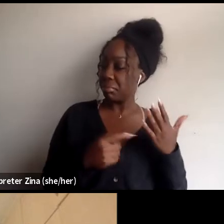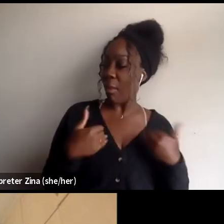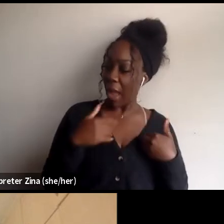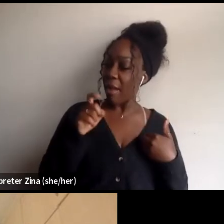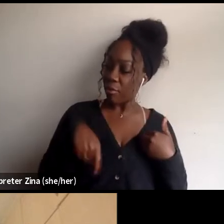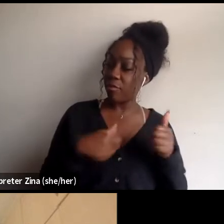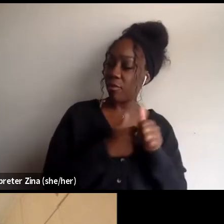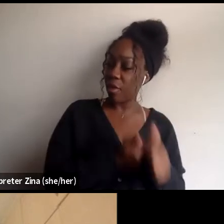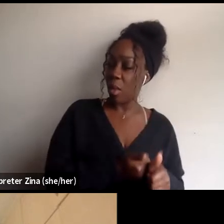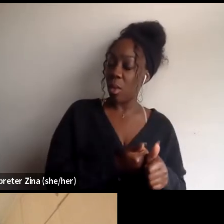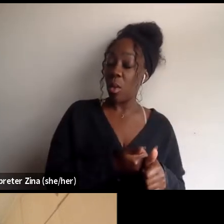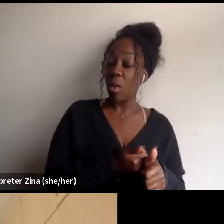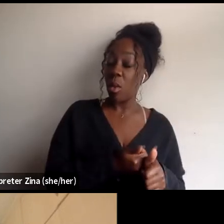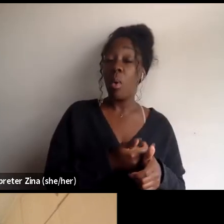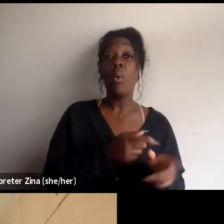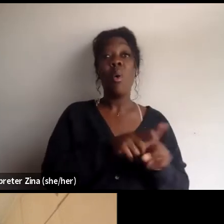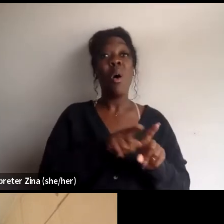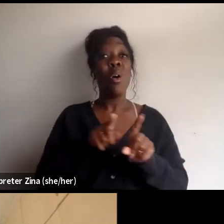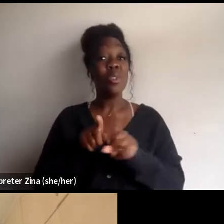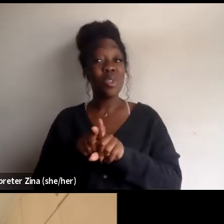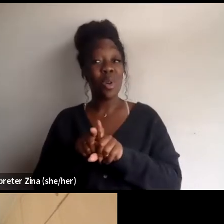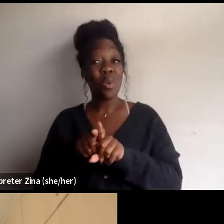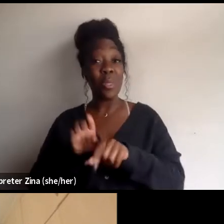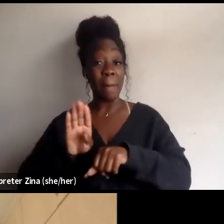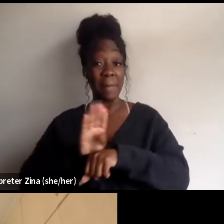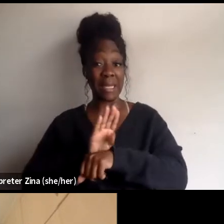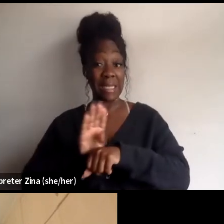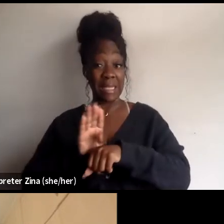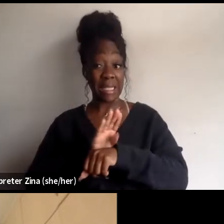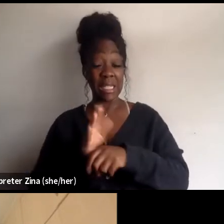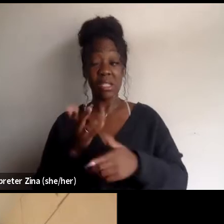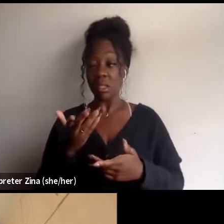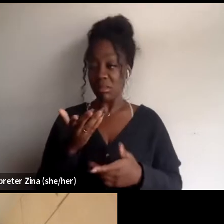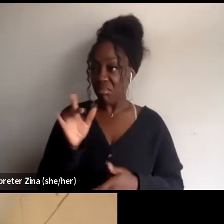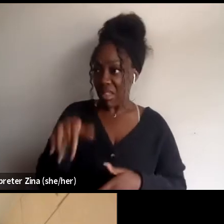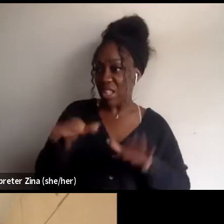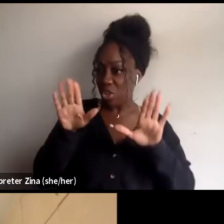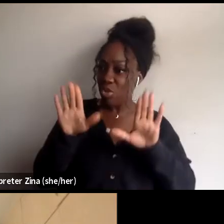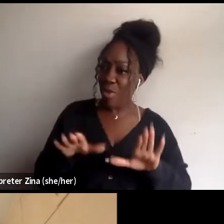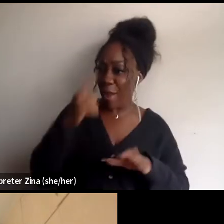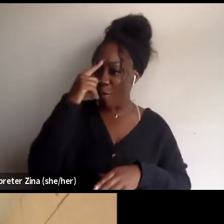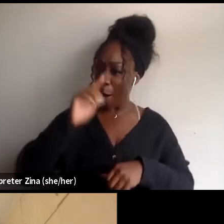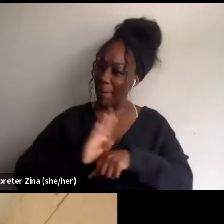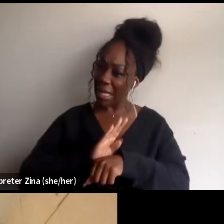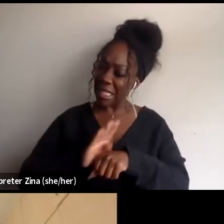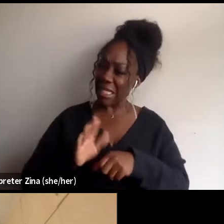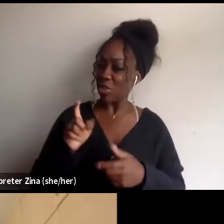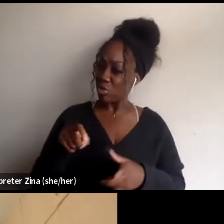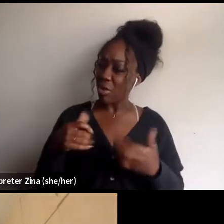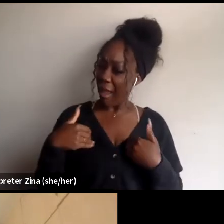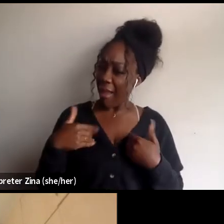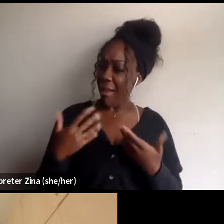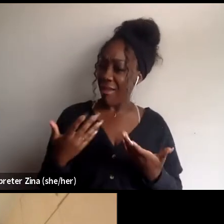There was the business case, well it's great for business. And everybody understands that case. Then there was a moral case